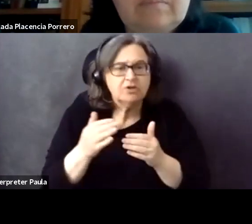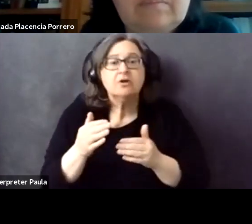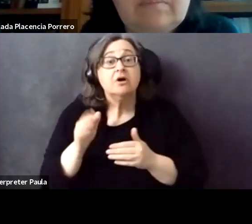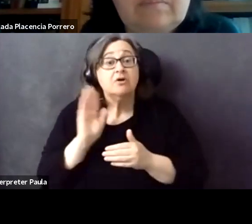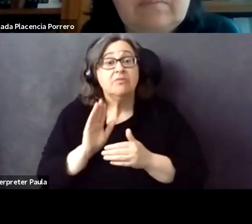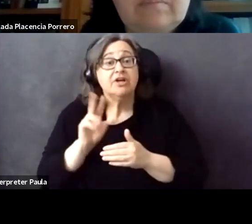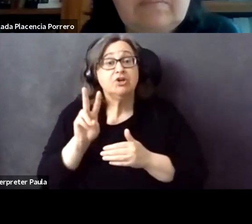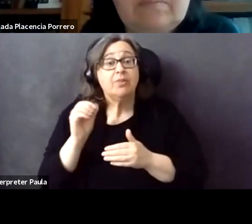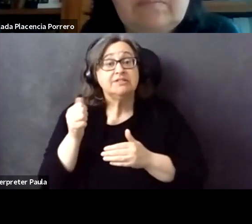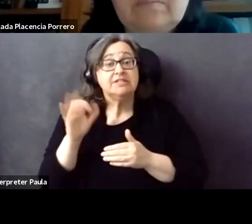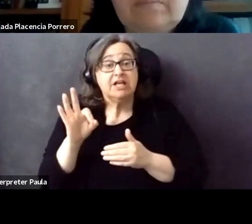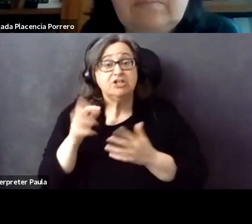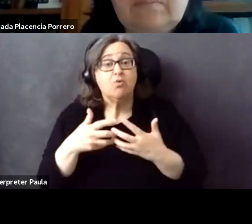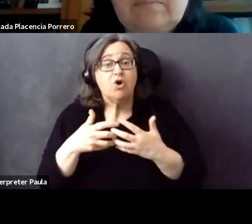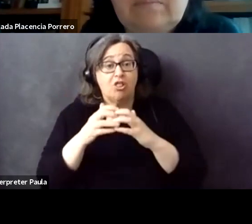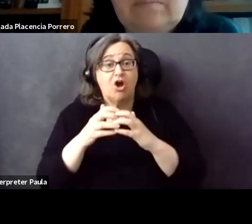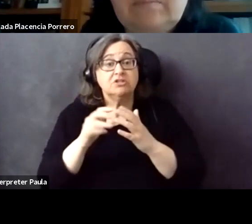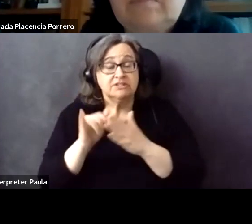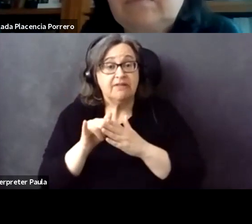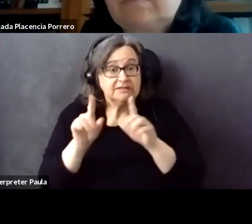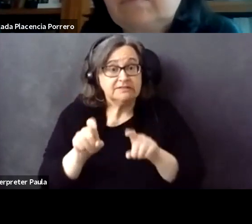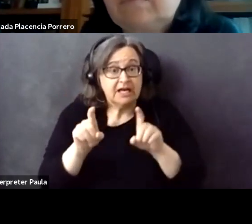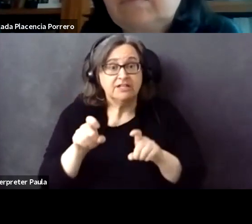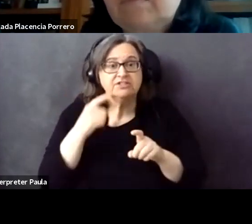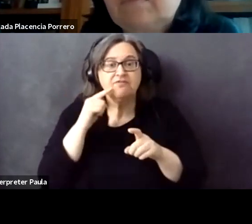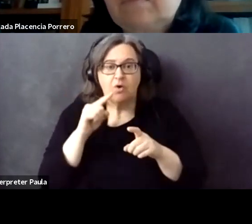self-assessment to test their website on accessibility